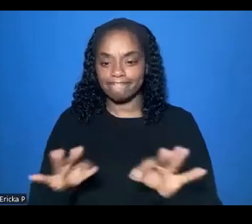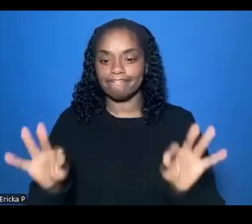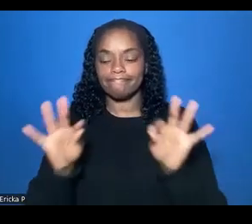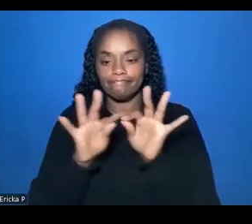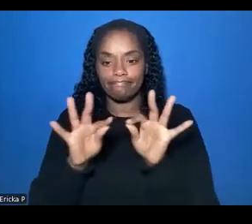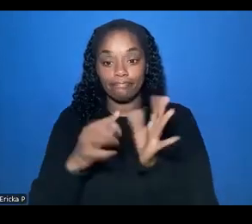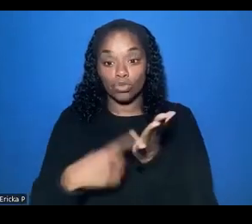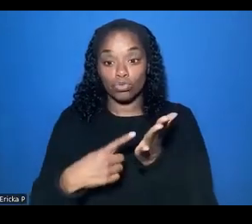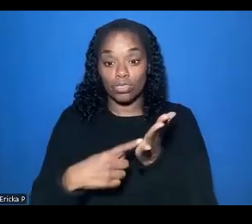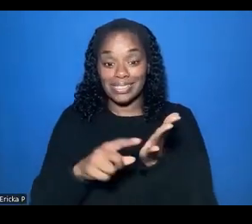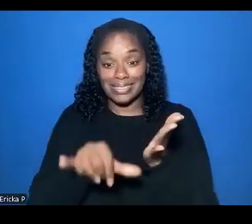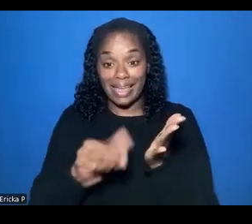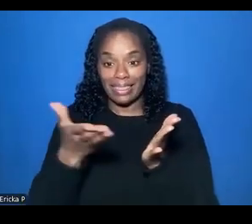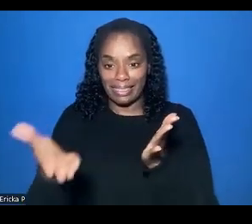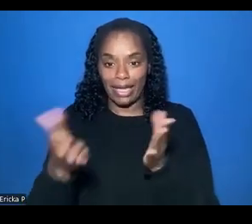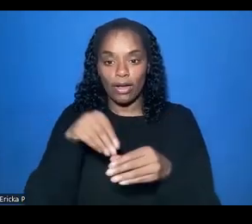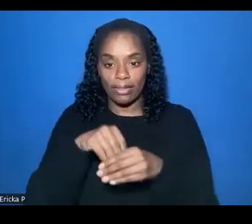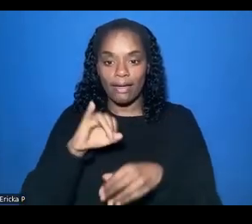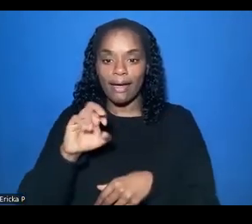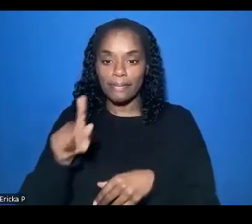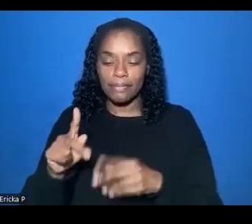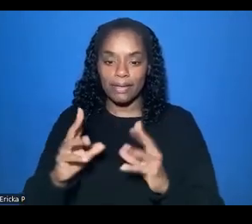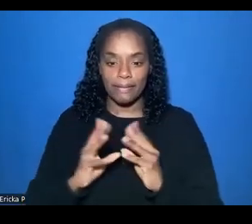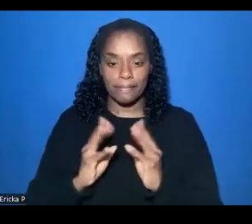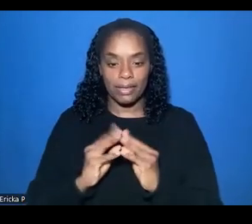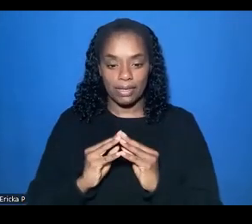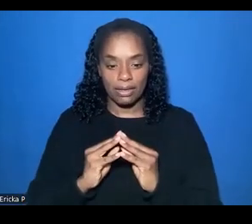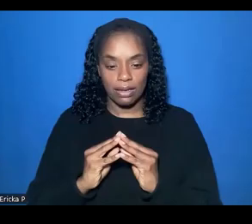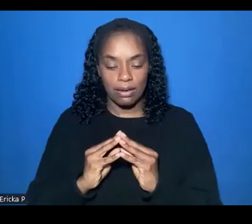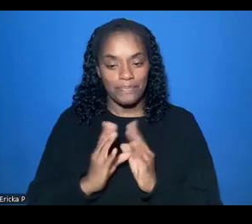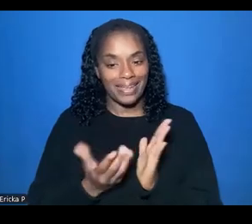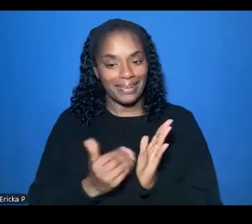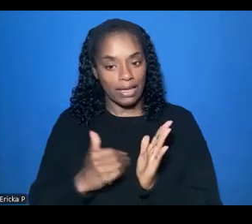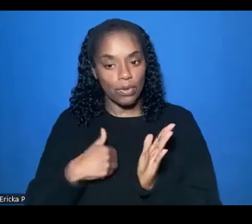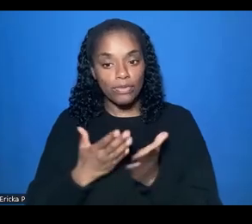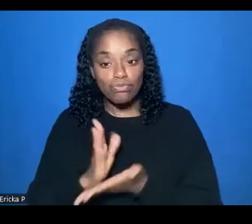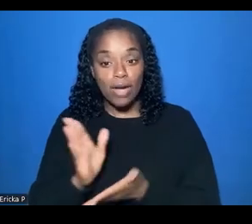discuss them at the IEP meeting. You also have again the right to report the meeting.